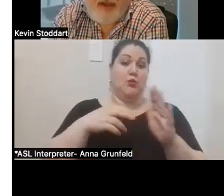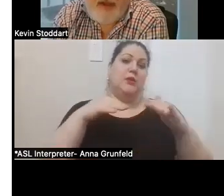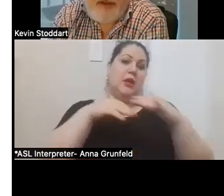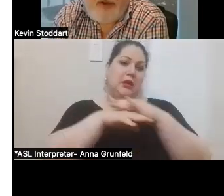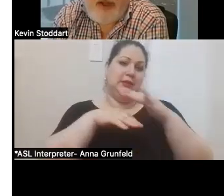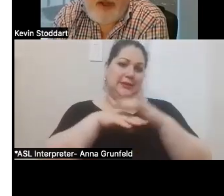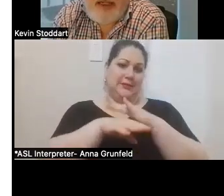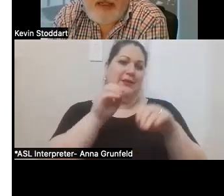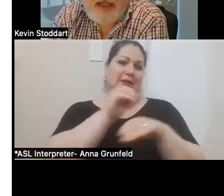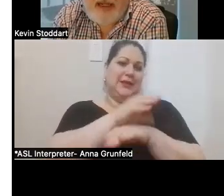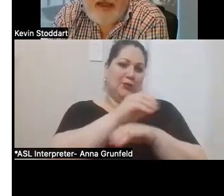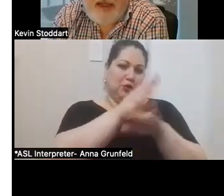So, on intake.